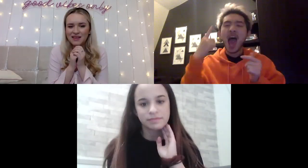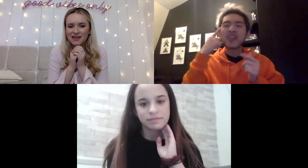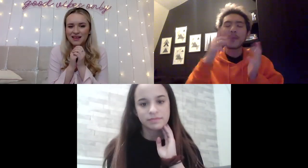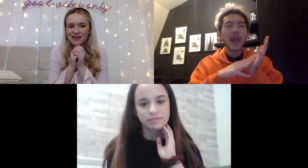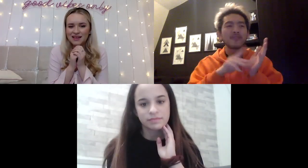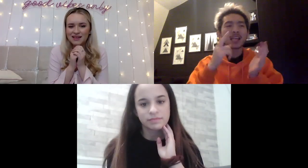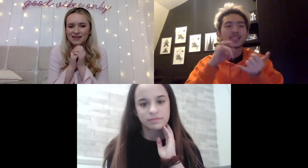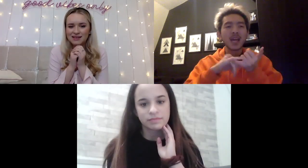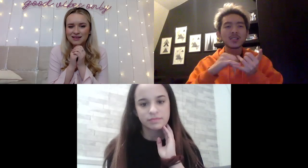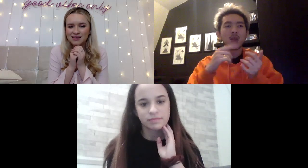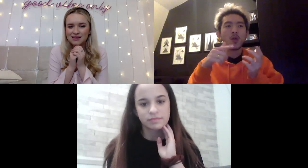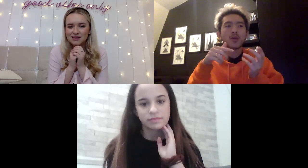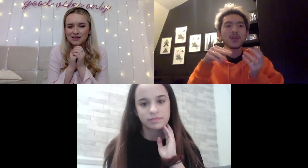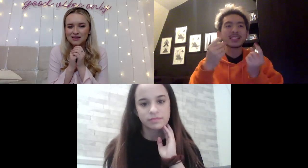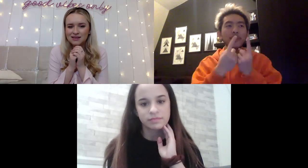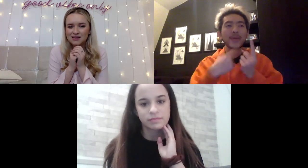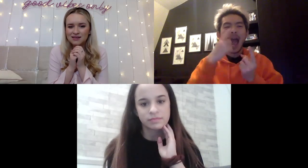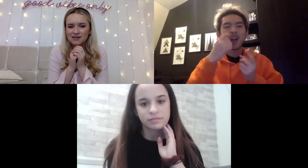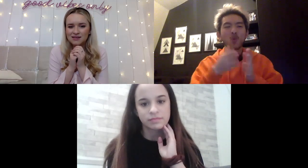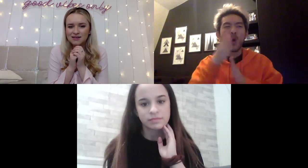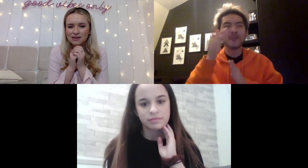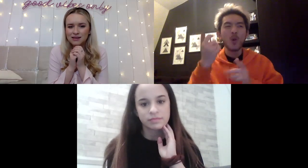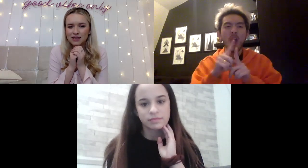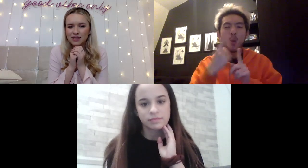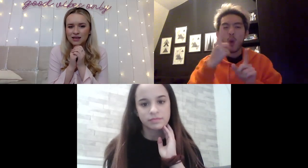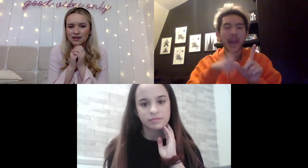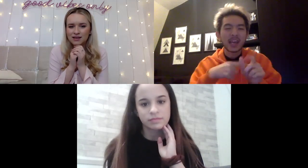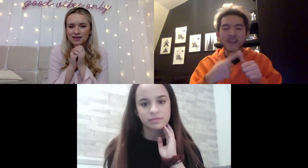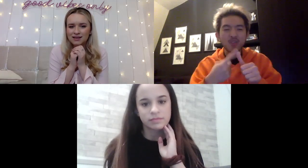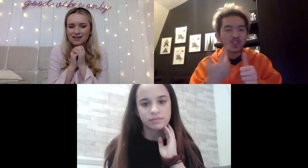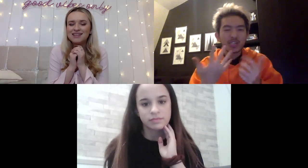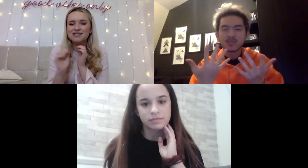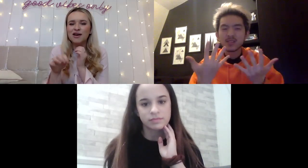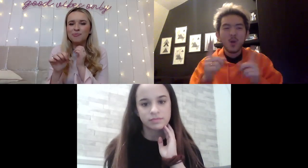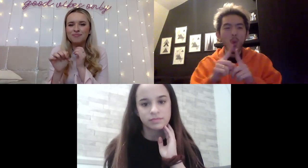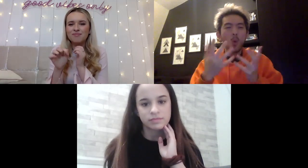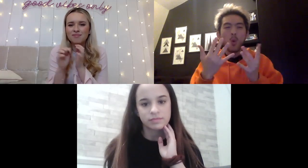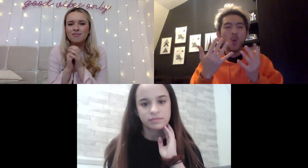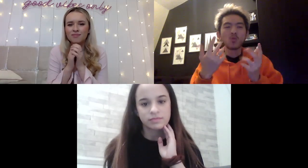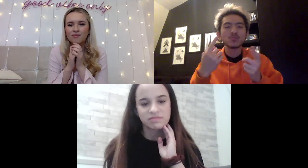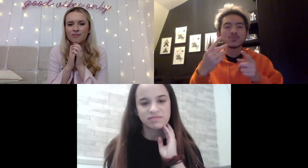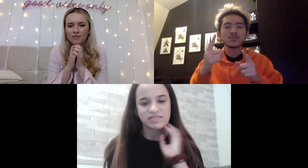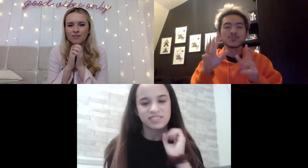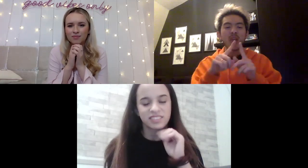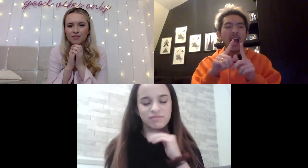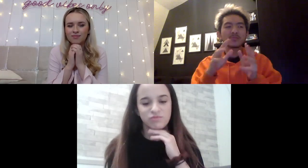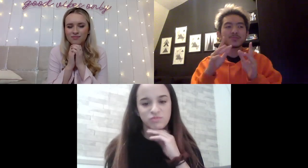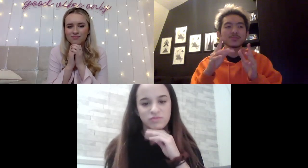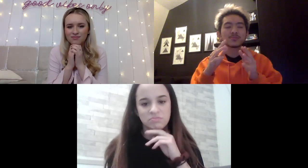B: I think Maldives and Santorini are somewhere I would go for like a 1 year anniversary... Jas: Yup... Jem: Oh true